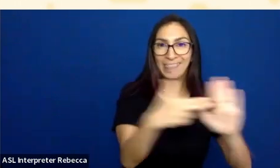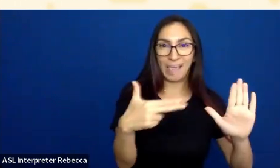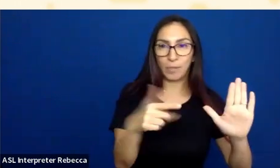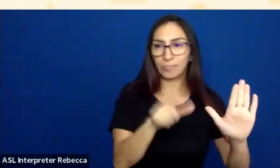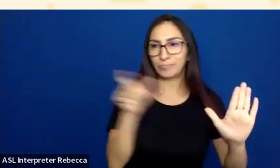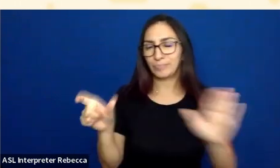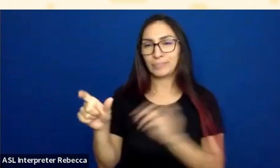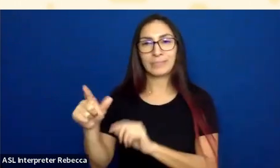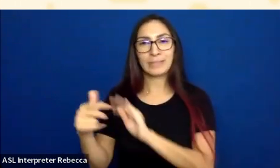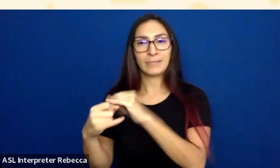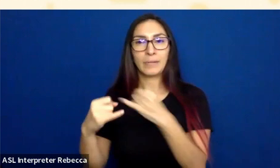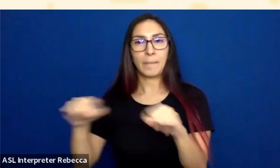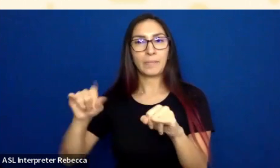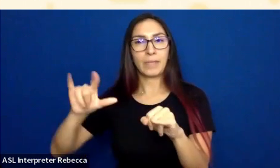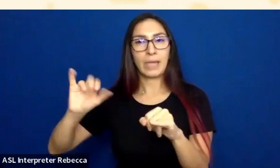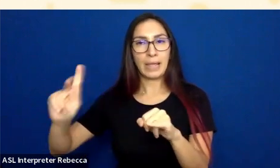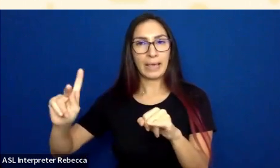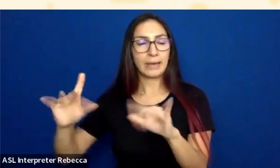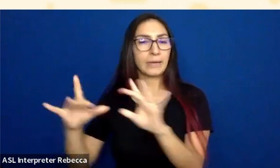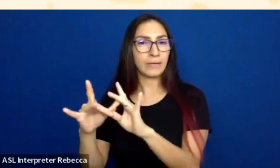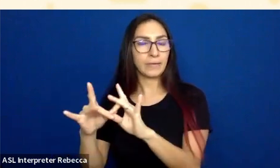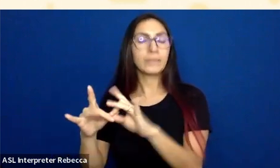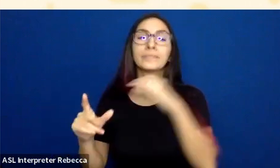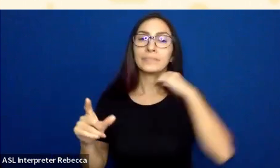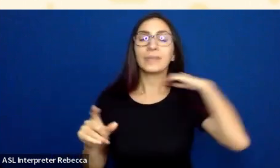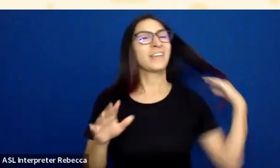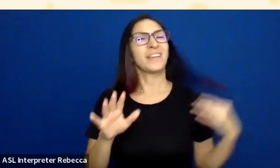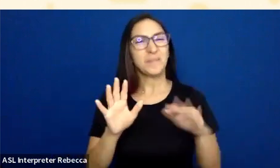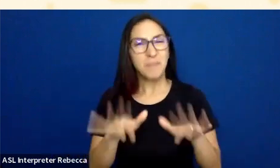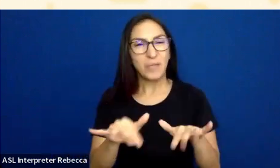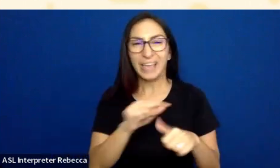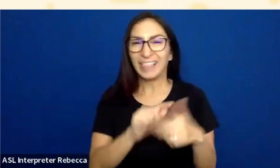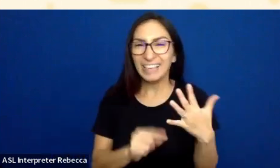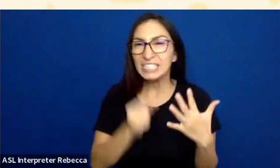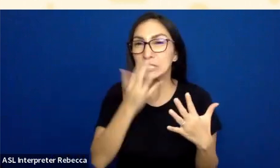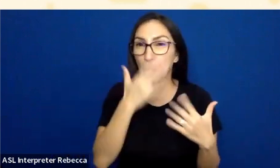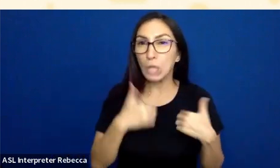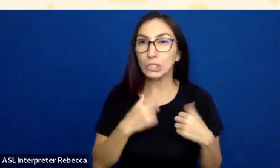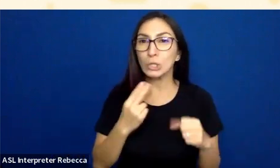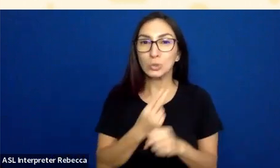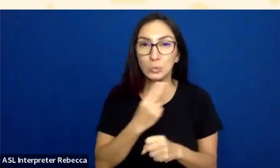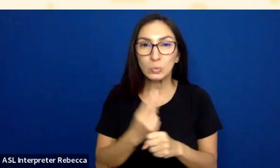By the way, these colors that I am going to use, these are colors that are pulled exactly from, like,